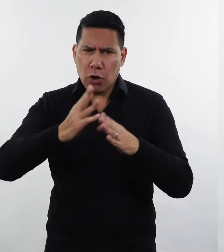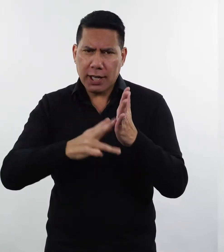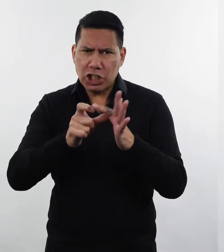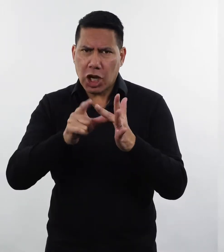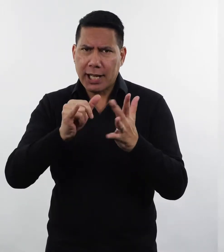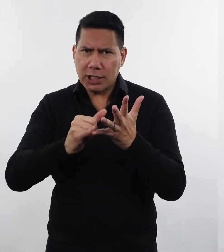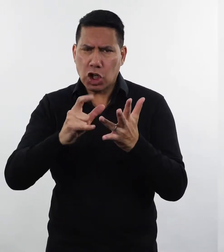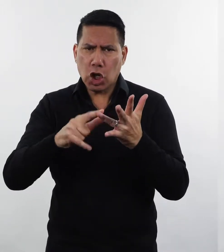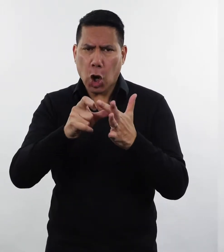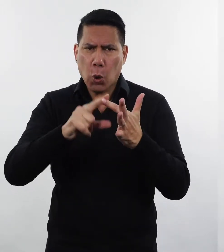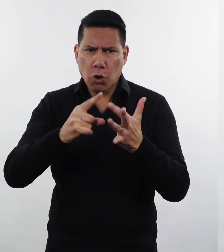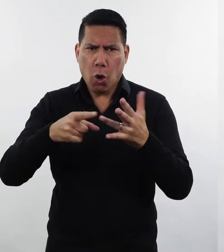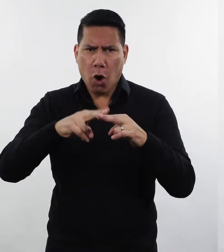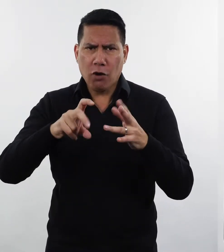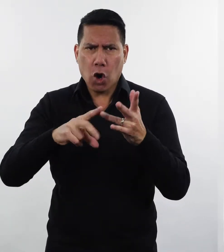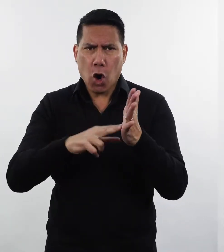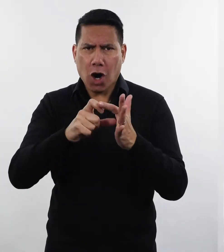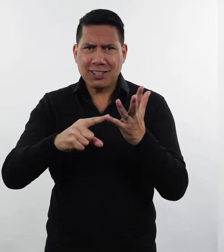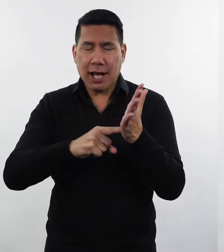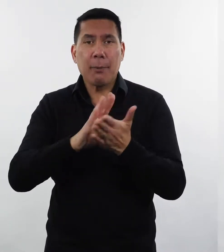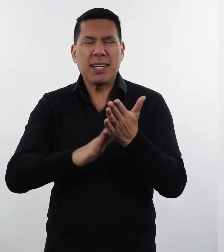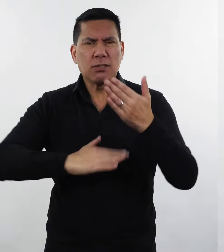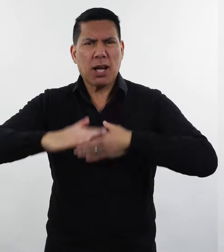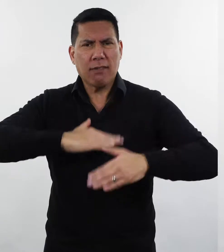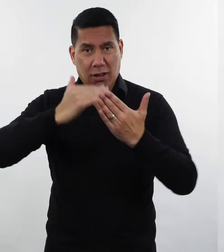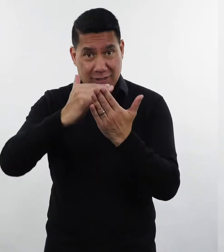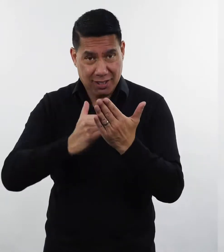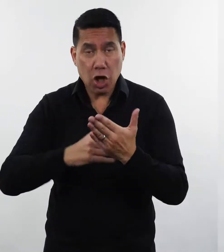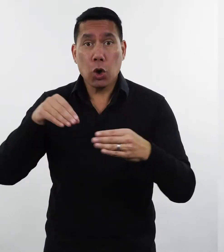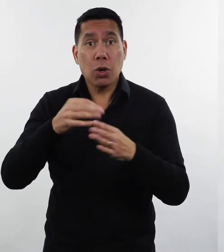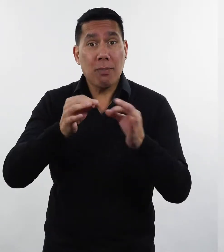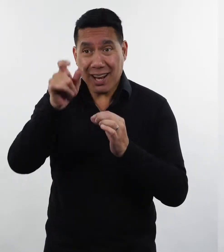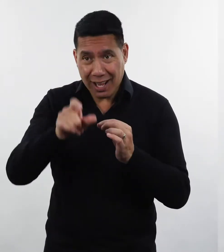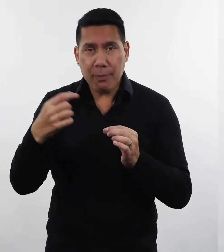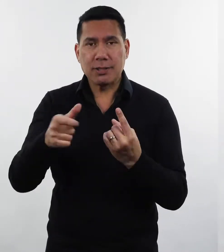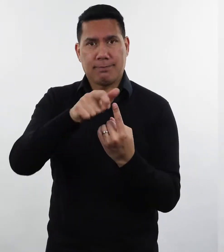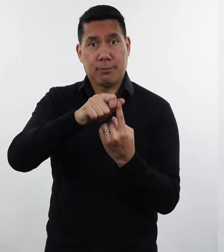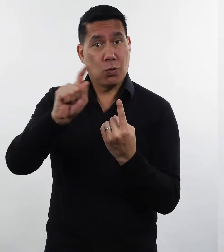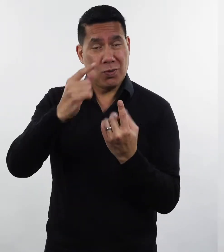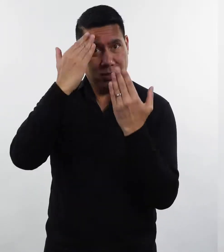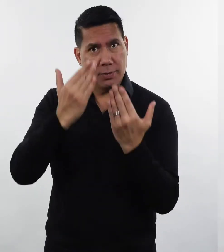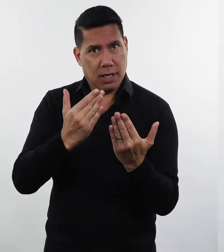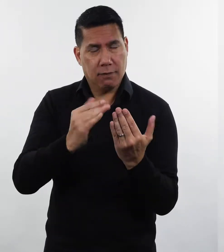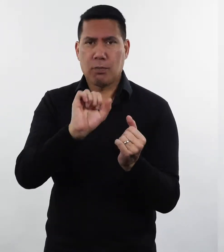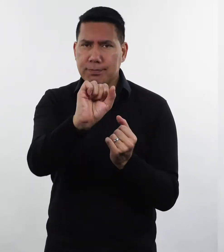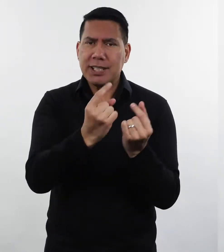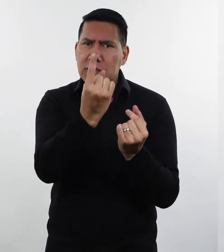including your planner must (a) act with respect for individual rights to freedom of expression,